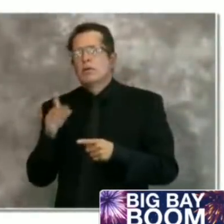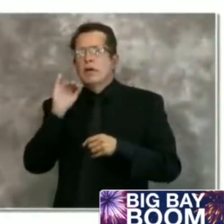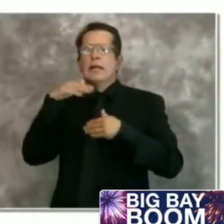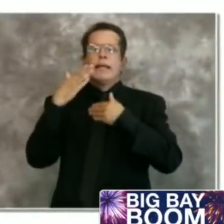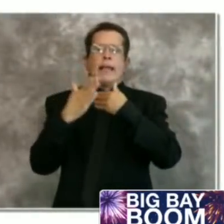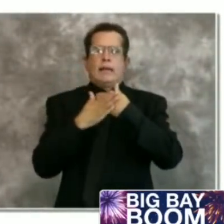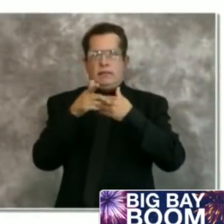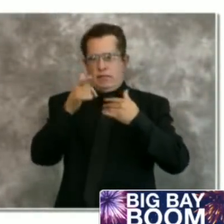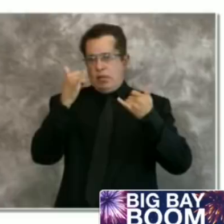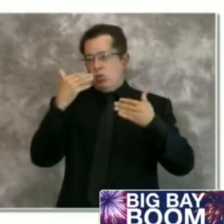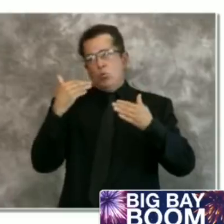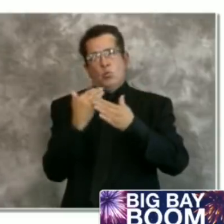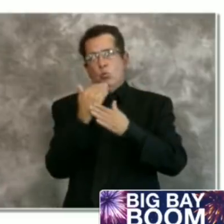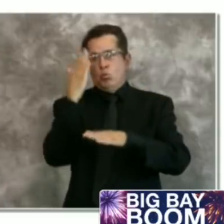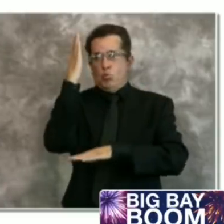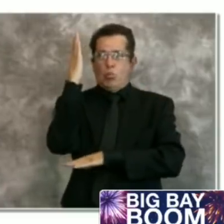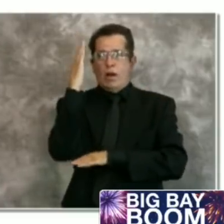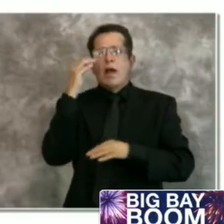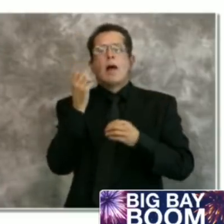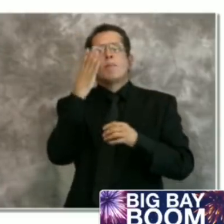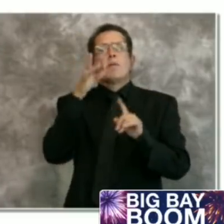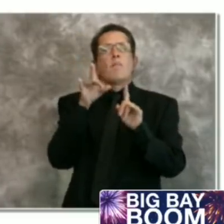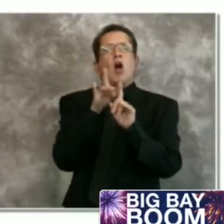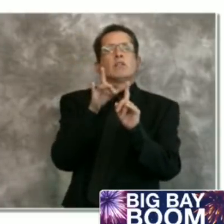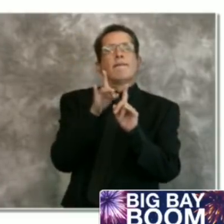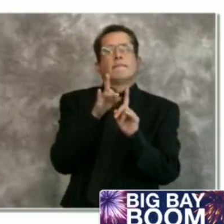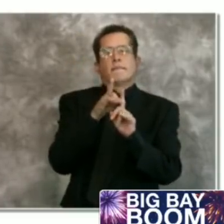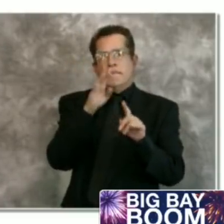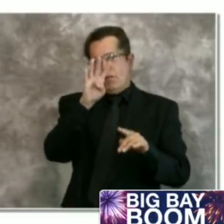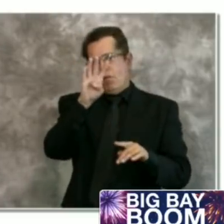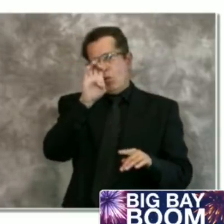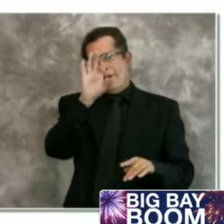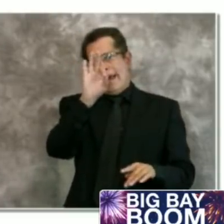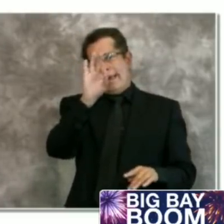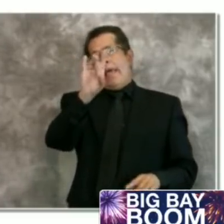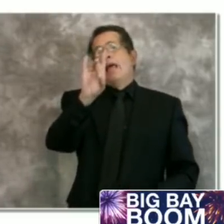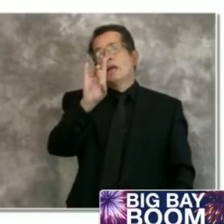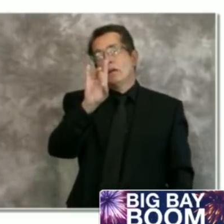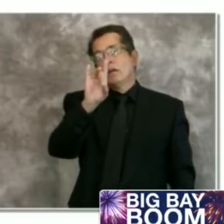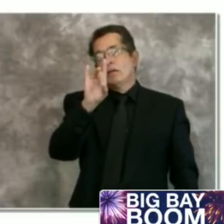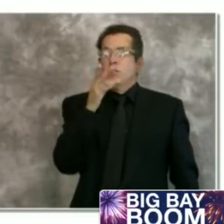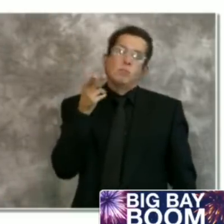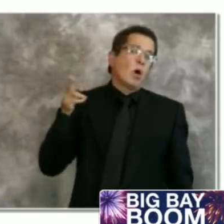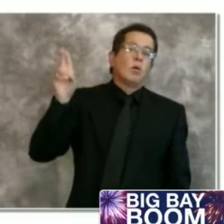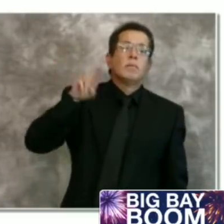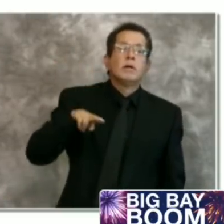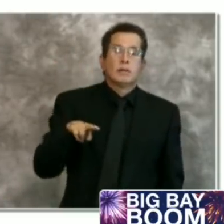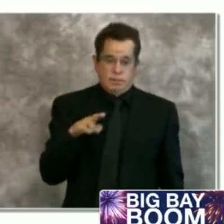HELP IN THE FIGHT OF CORONAVIRUS OUR NEXT START YOU WILL SEE. I DID TODAY WE'RE